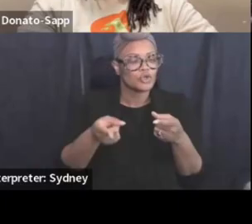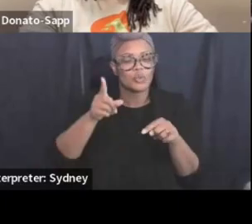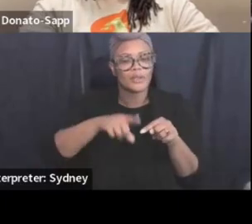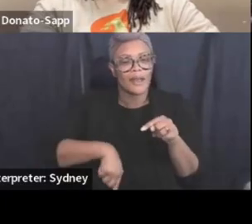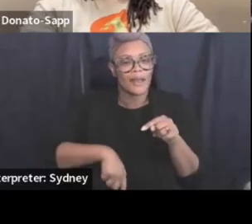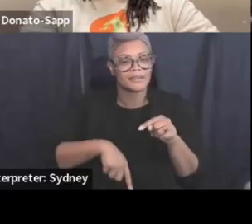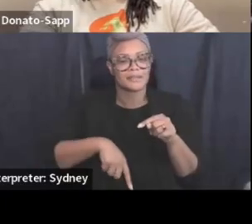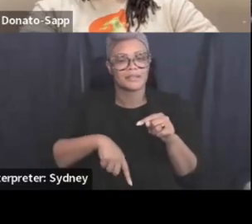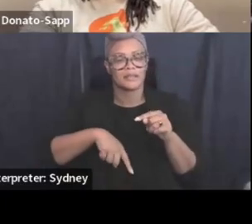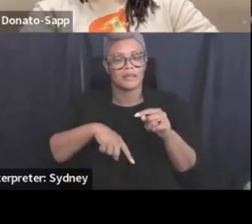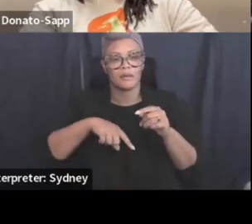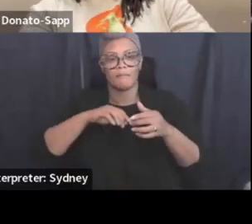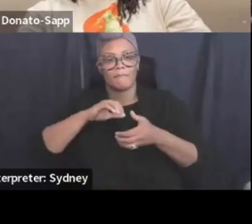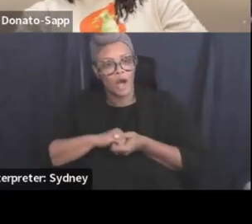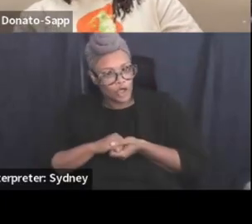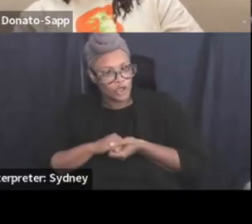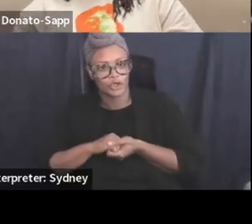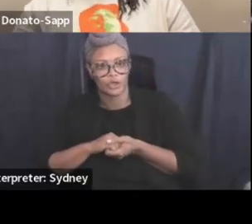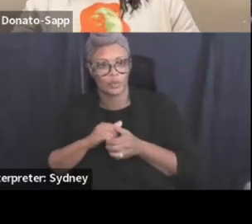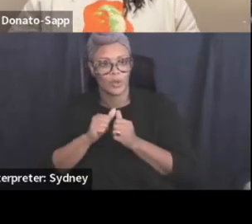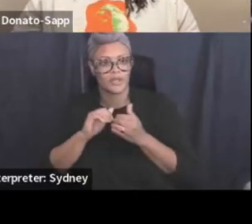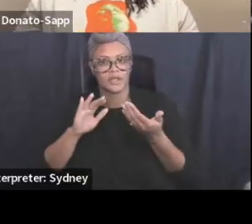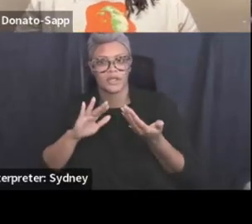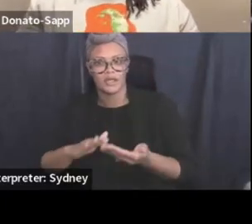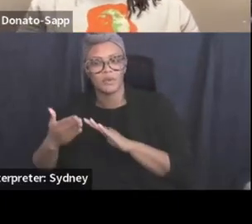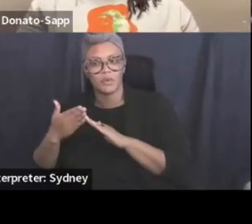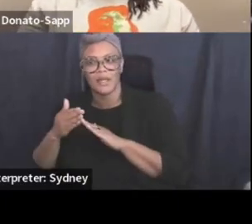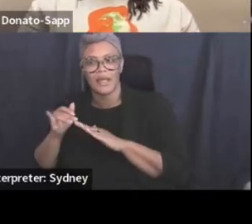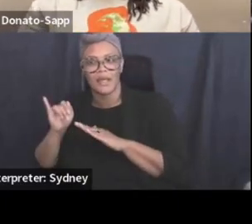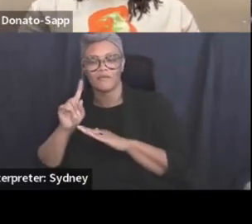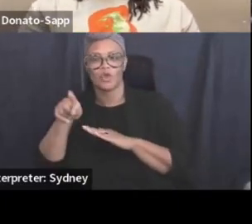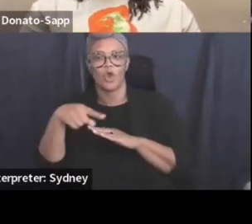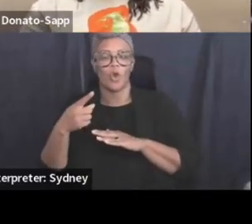school centric, right? If you're still trying to invite me to the thing that could have been